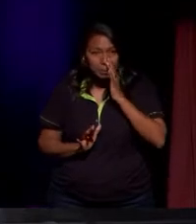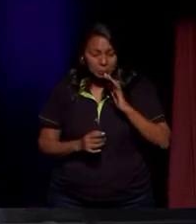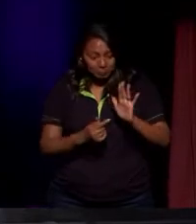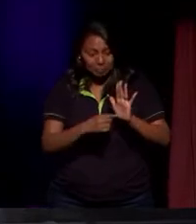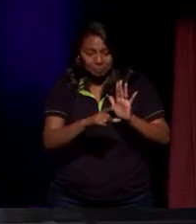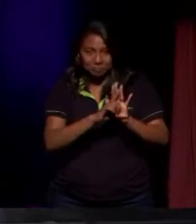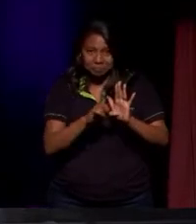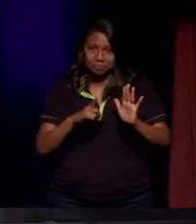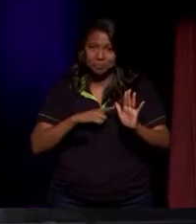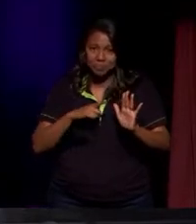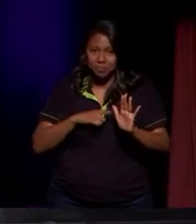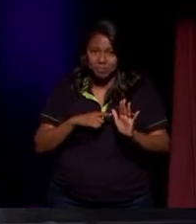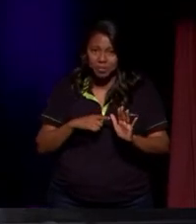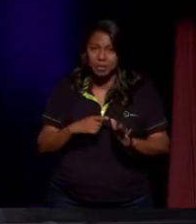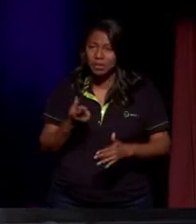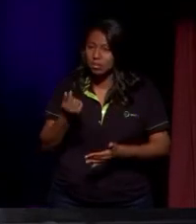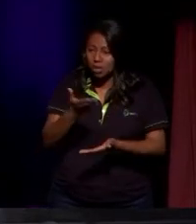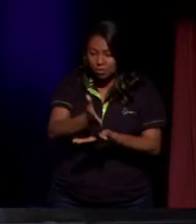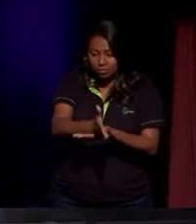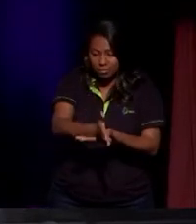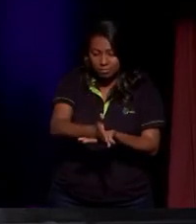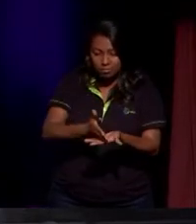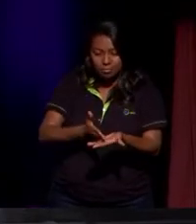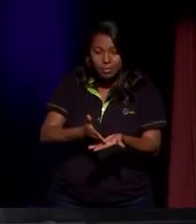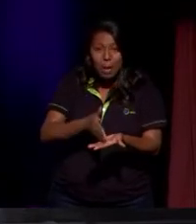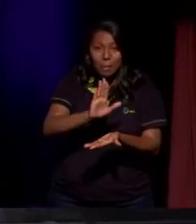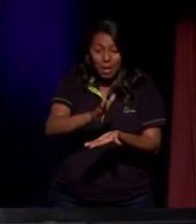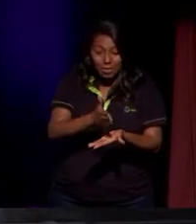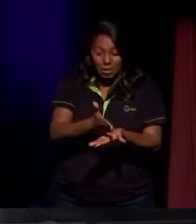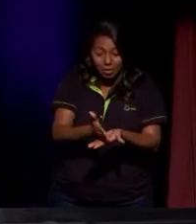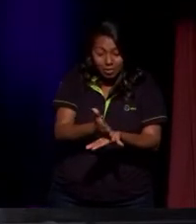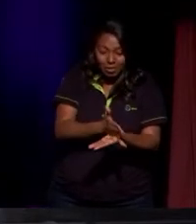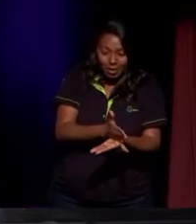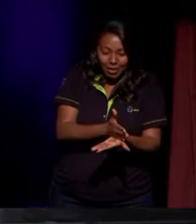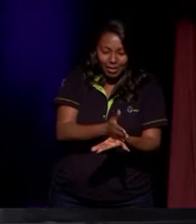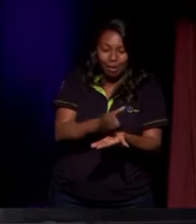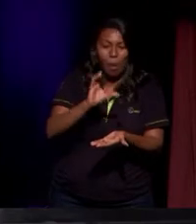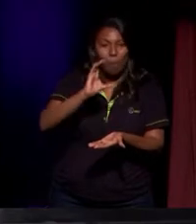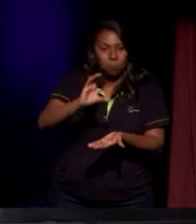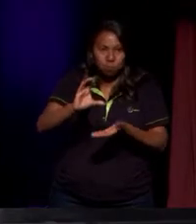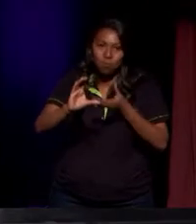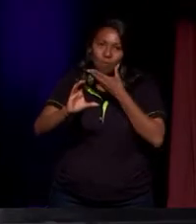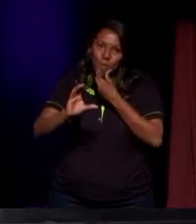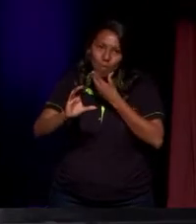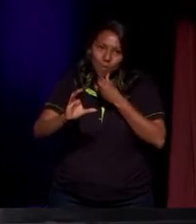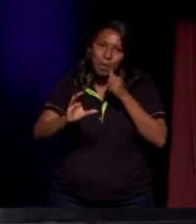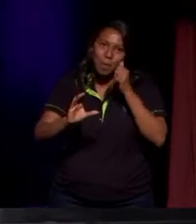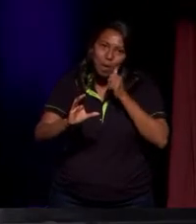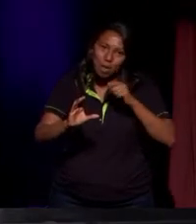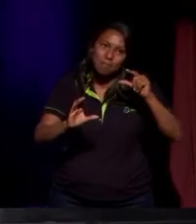The sharing of the inheritance, always the greater part is of the man, no matter the religious confession,